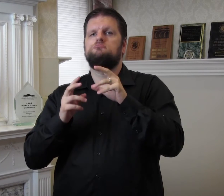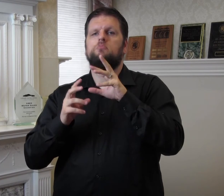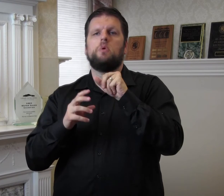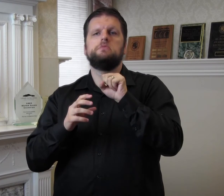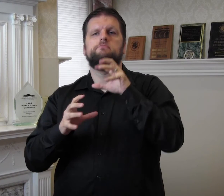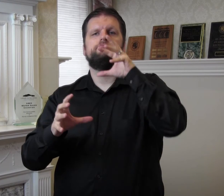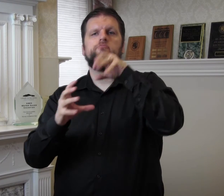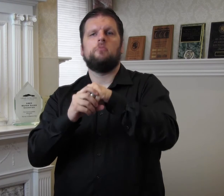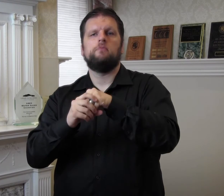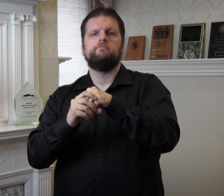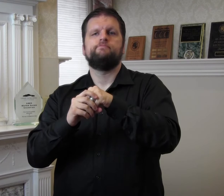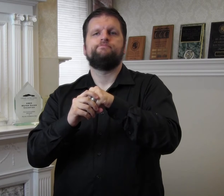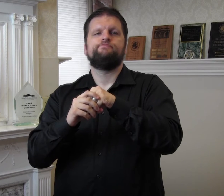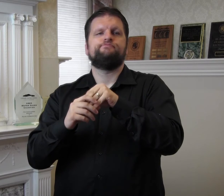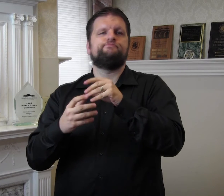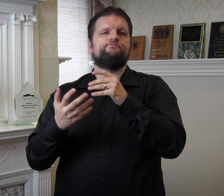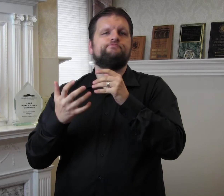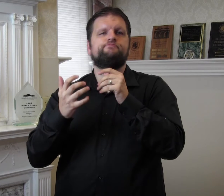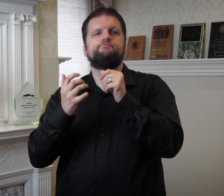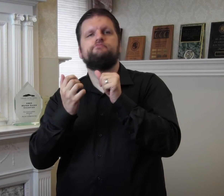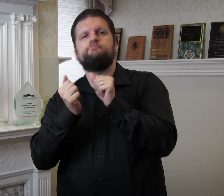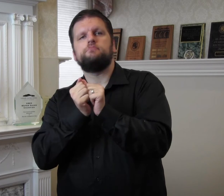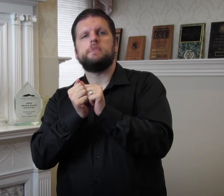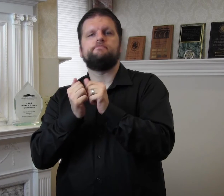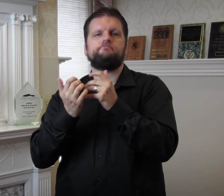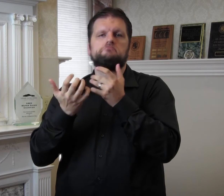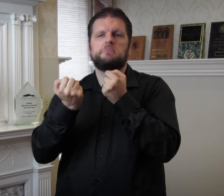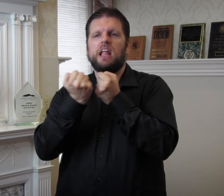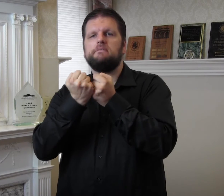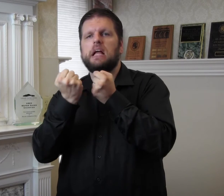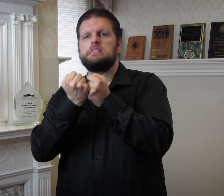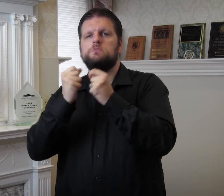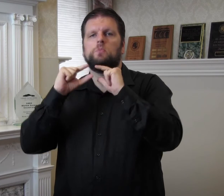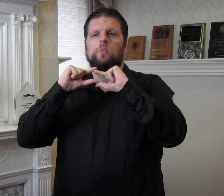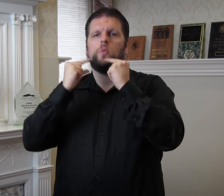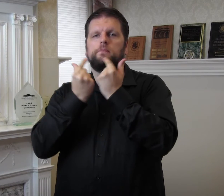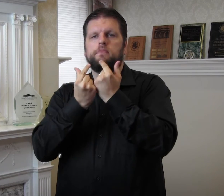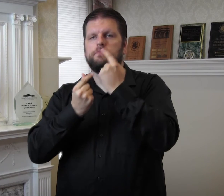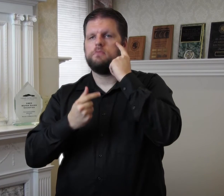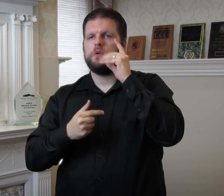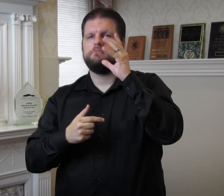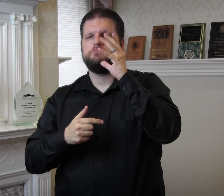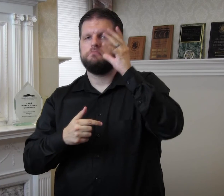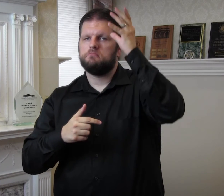Growing up my parents were involved